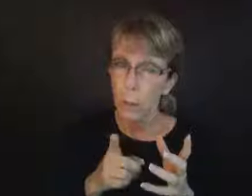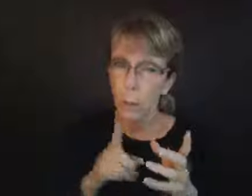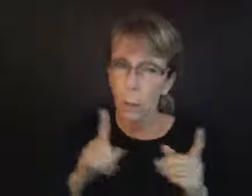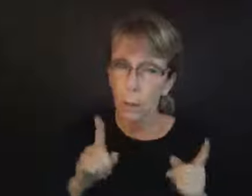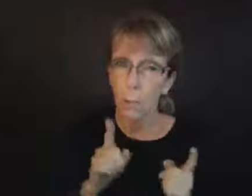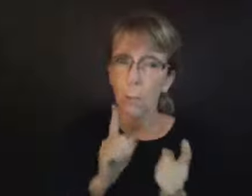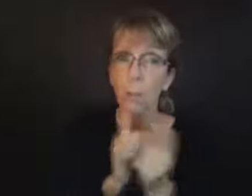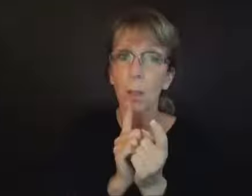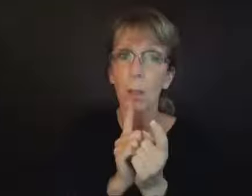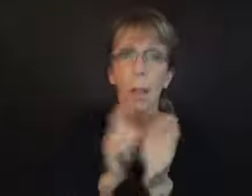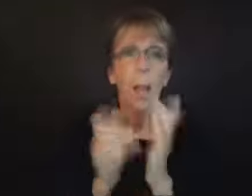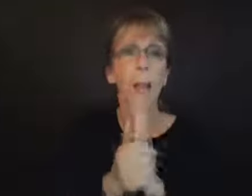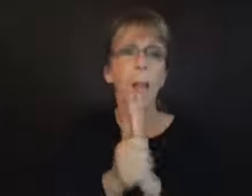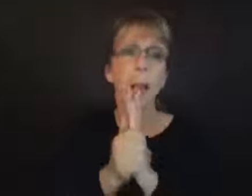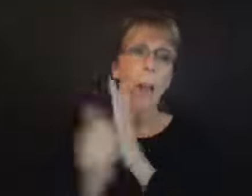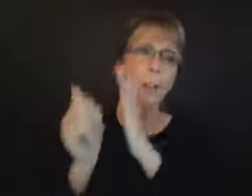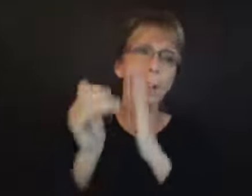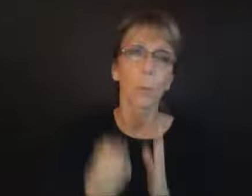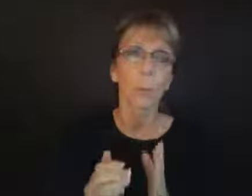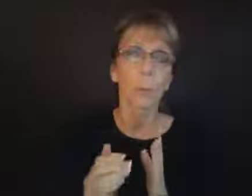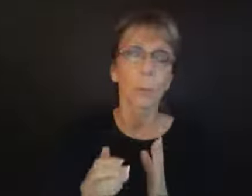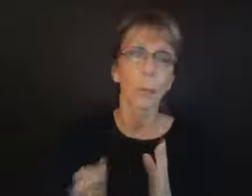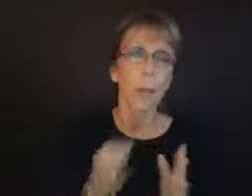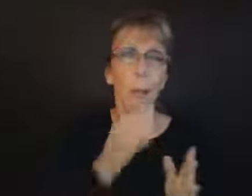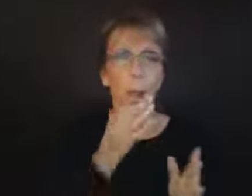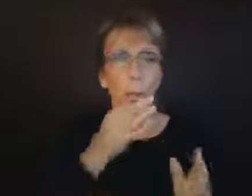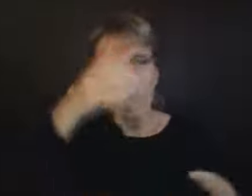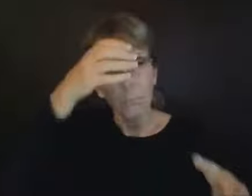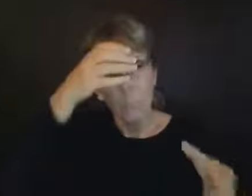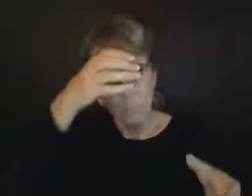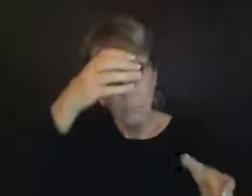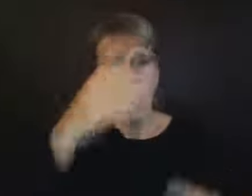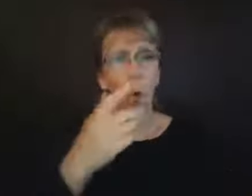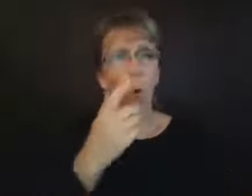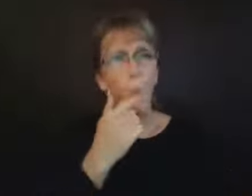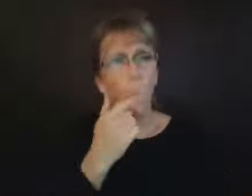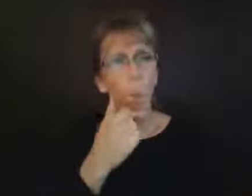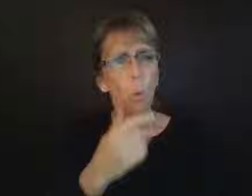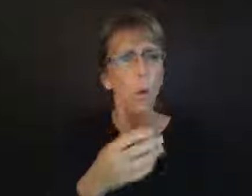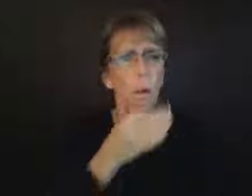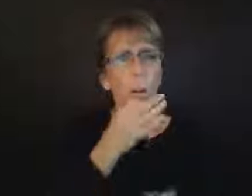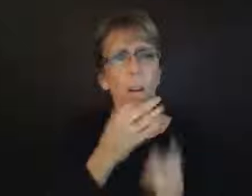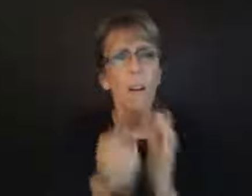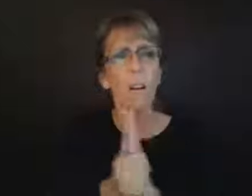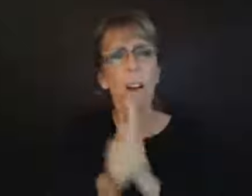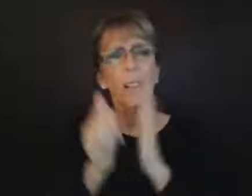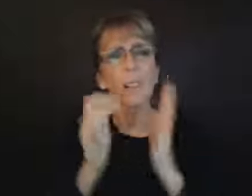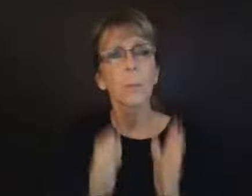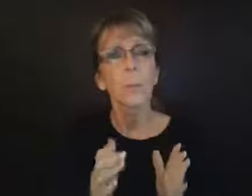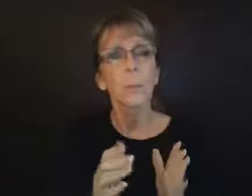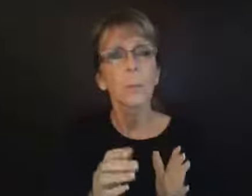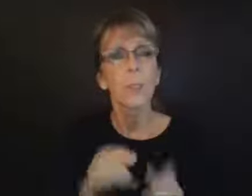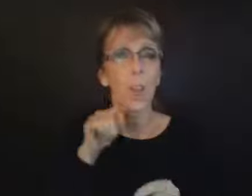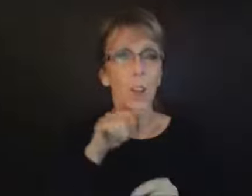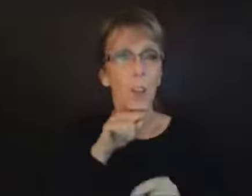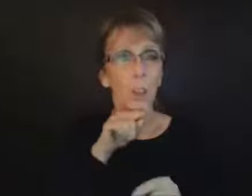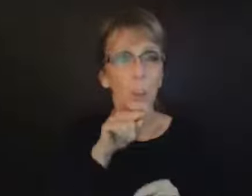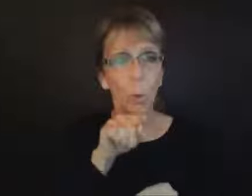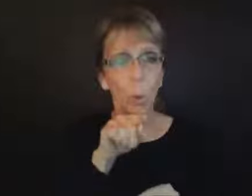is to meet The Experts! And who are those Experts?? You!!